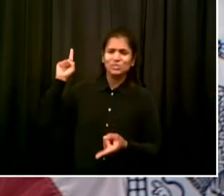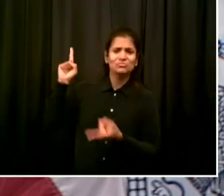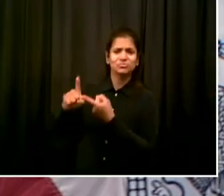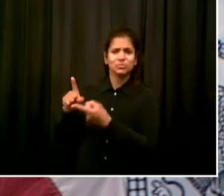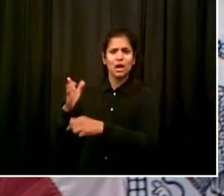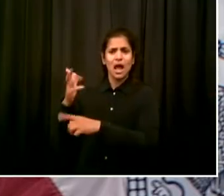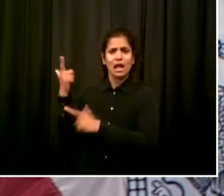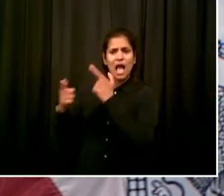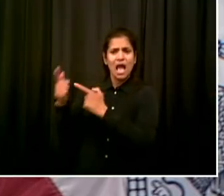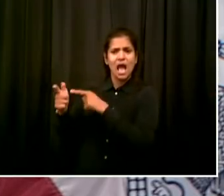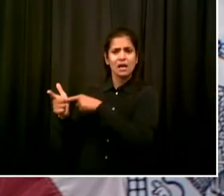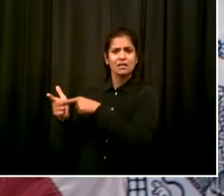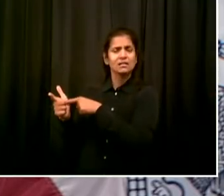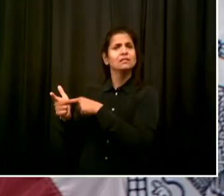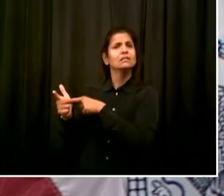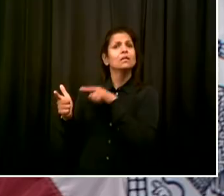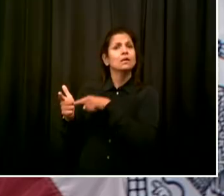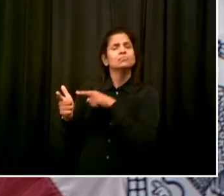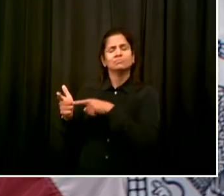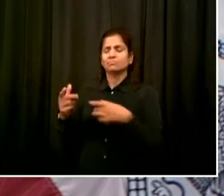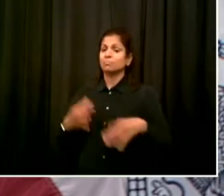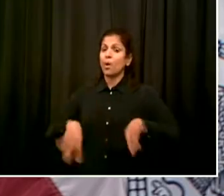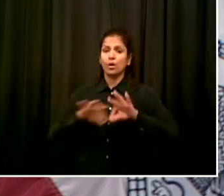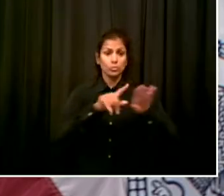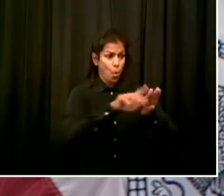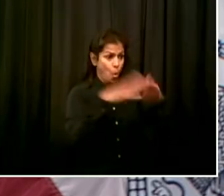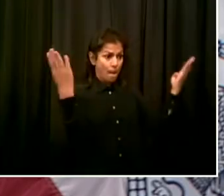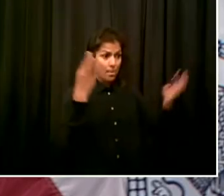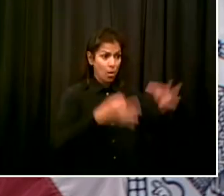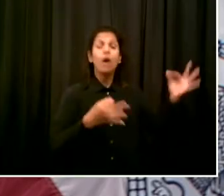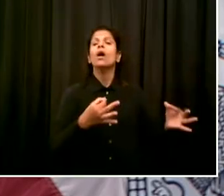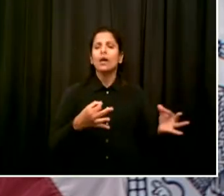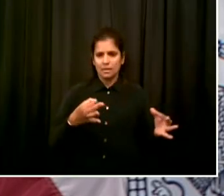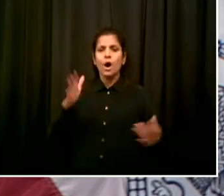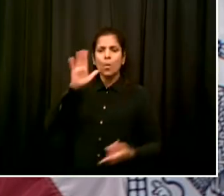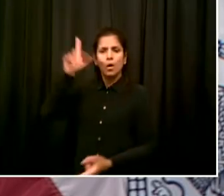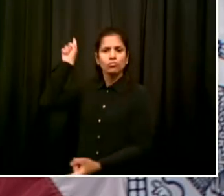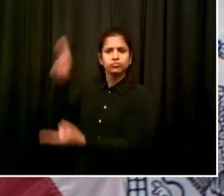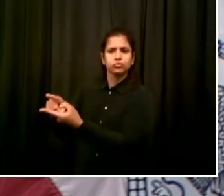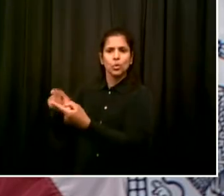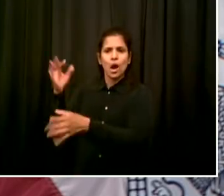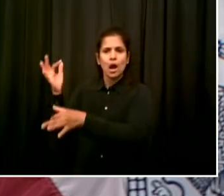THE CITY OF NEW YORK WILL DO ANYTHING AND EVERYTHING TO HELP THE OFFICE AND THIS ADMINISTRATION BRING BACK OUR